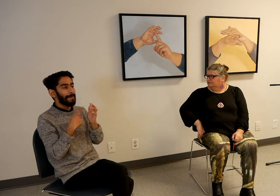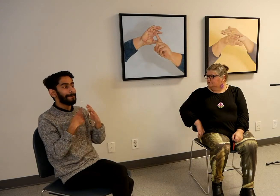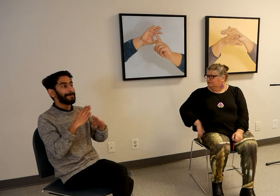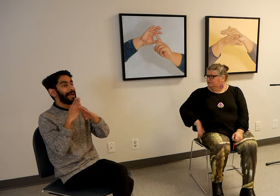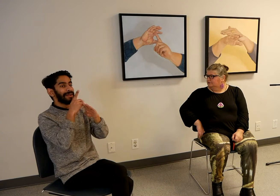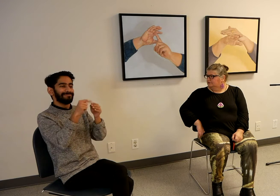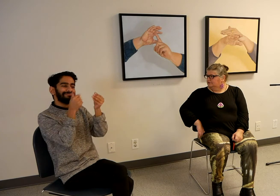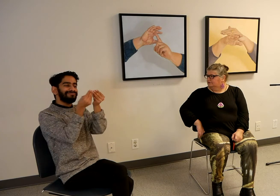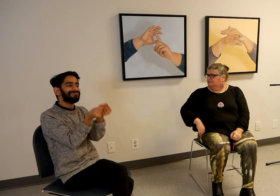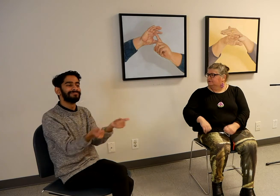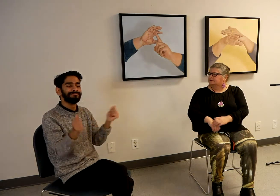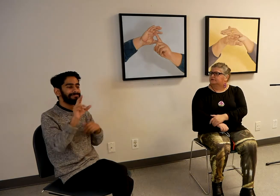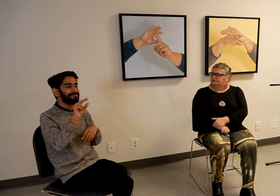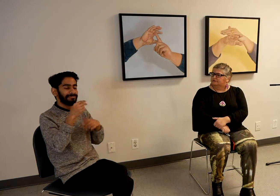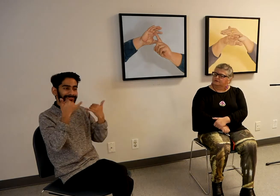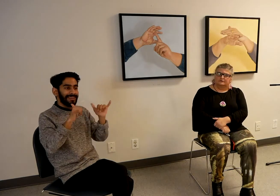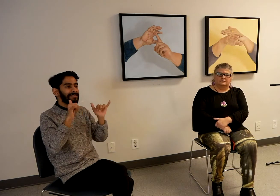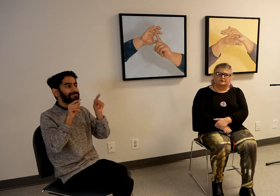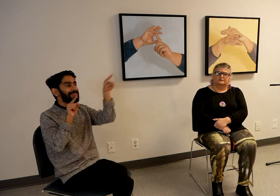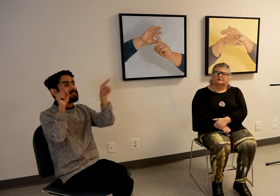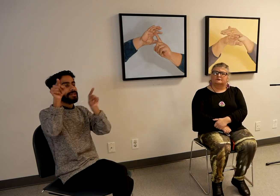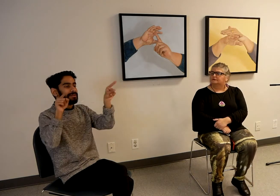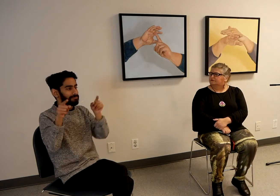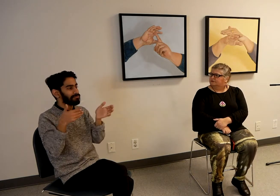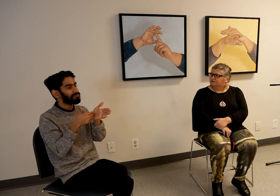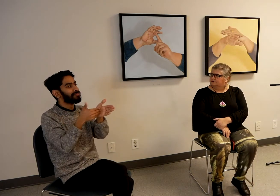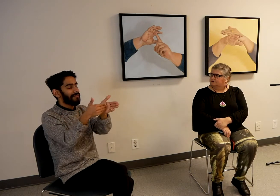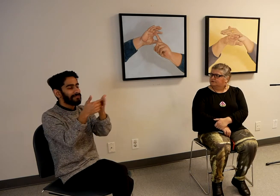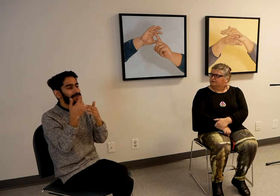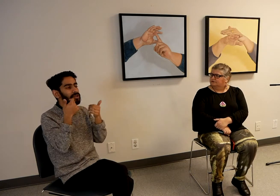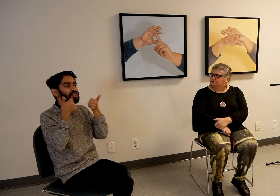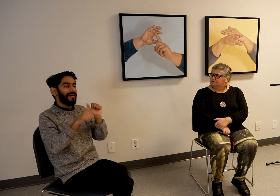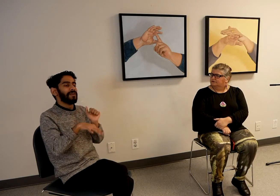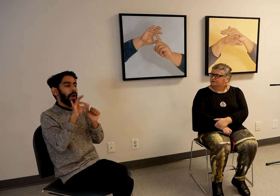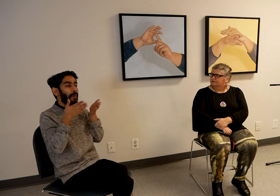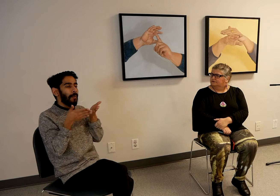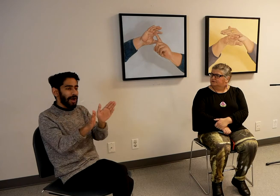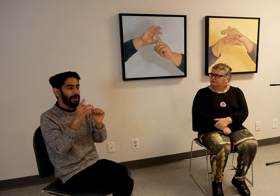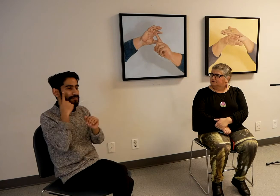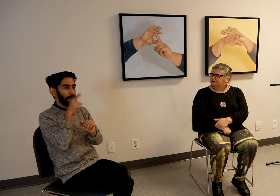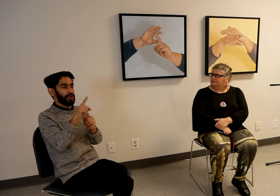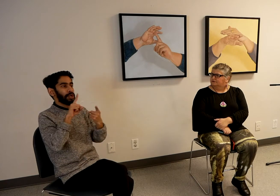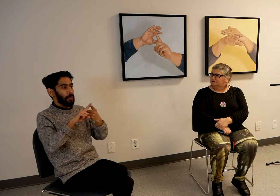And people are a lot more used to that now, which is great. Um, that doesn't mean that it's completely solved. There are still challenges that arise.